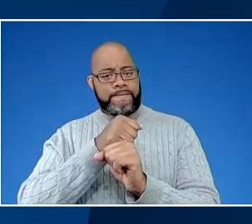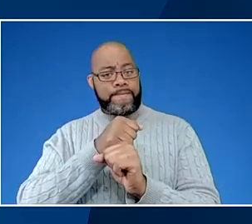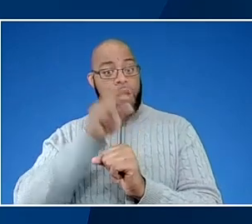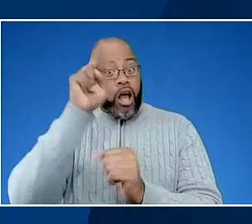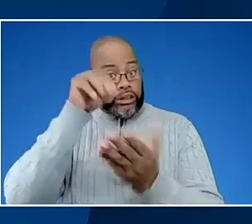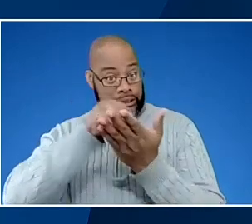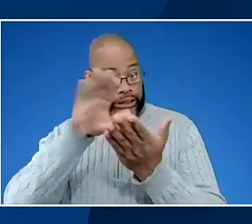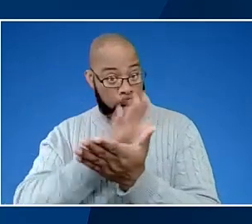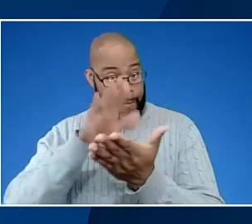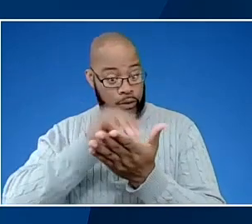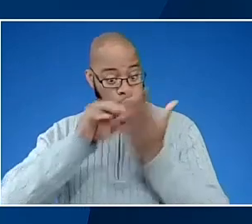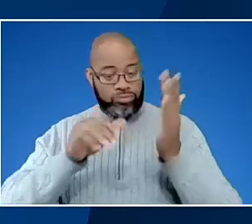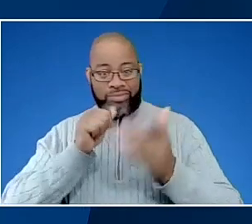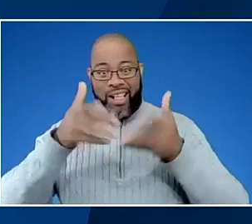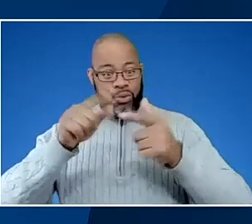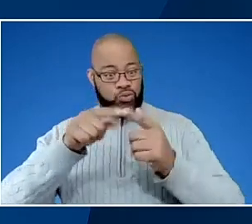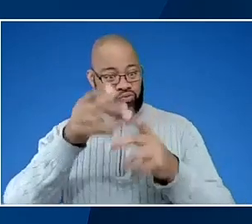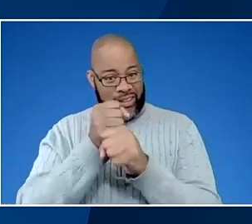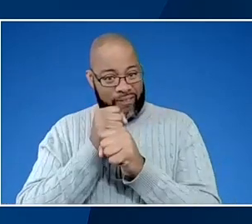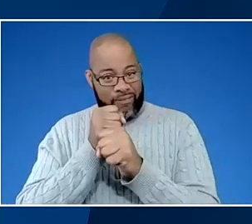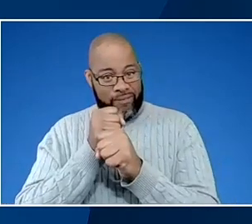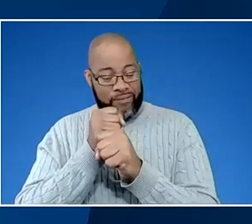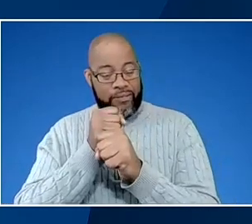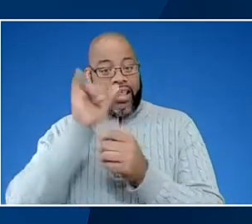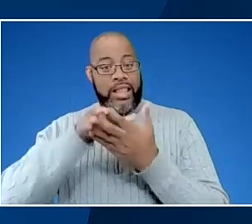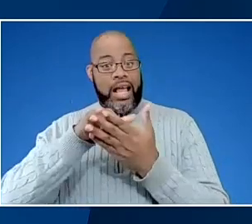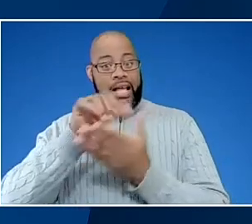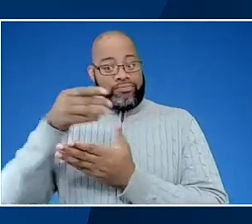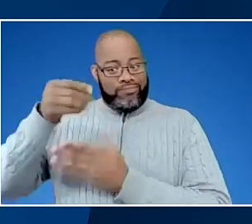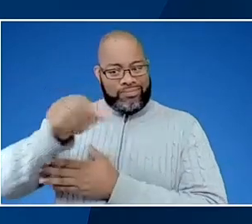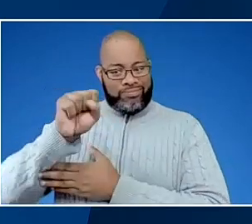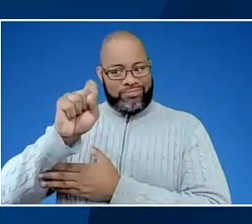not allowed to receive the stipends, this